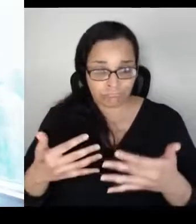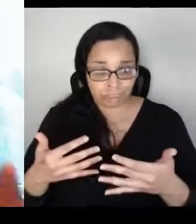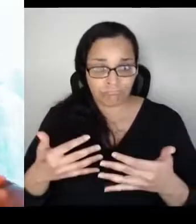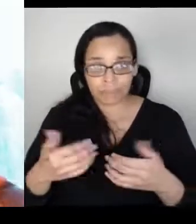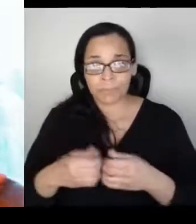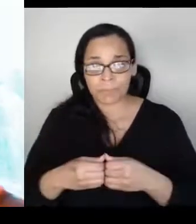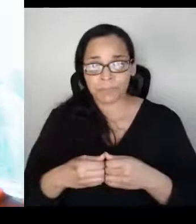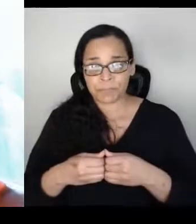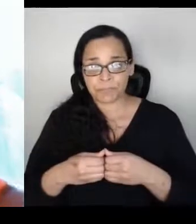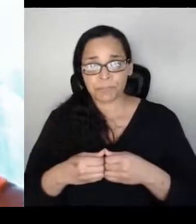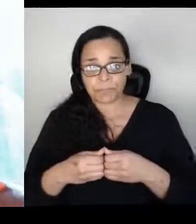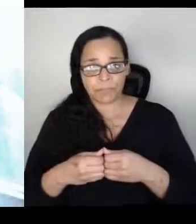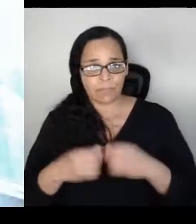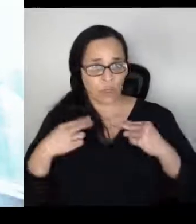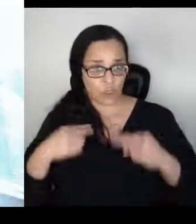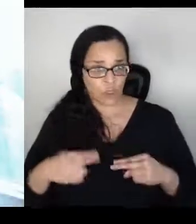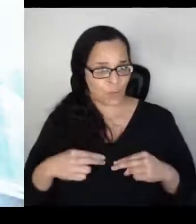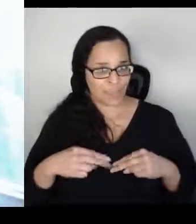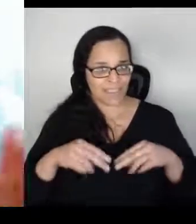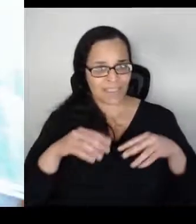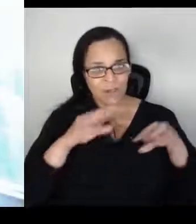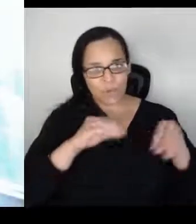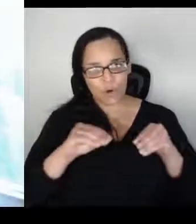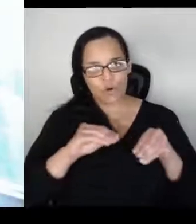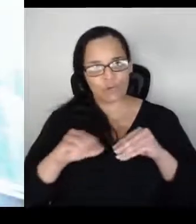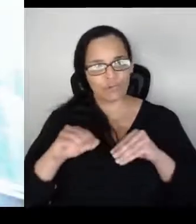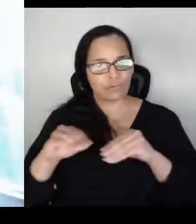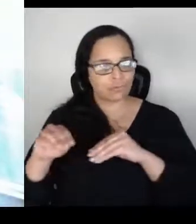Humans migrate for a multitude of reasons